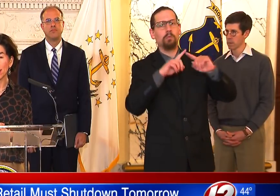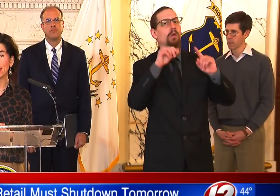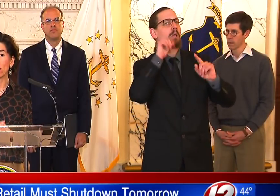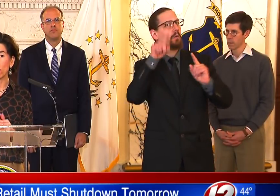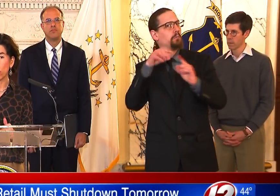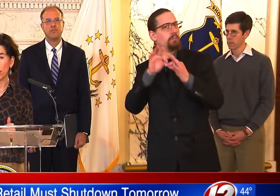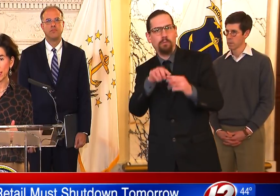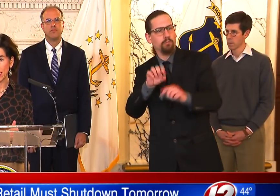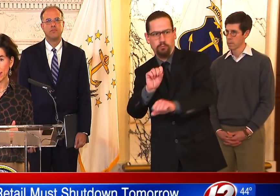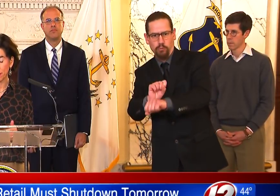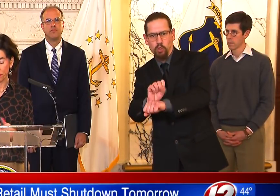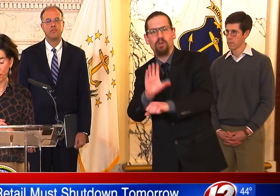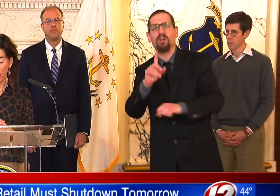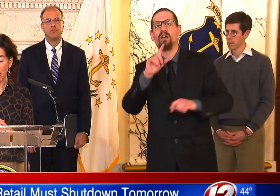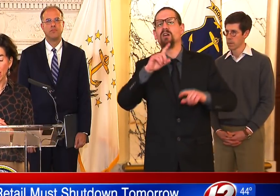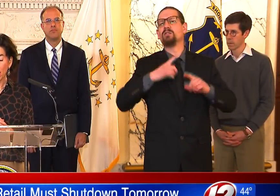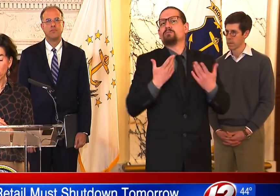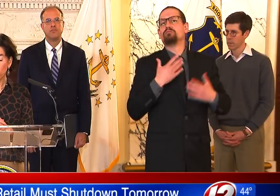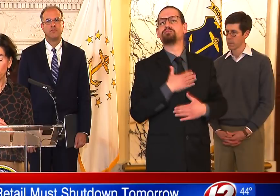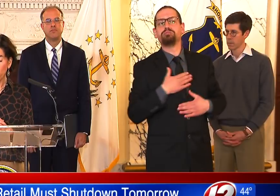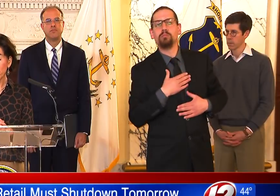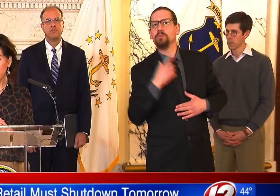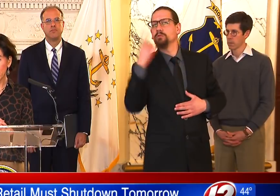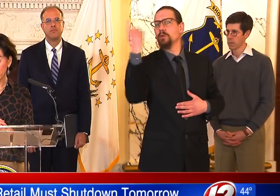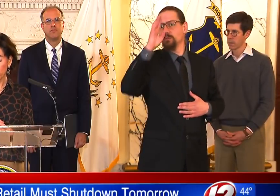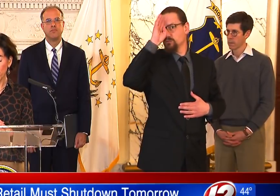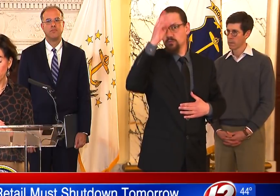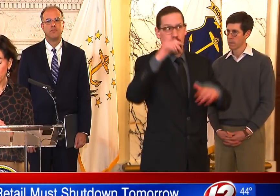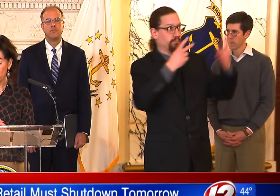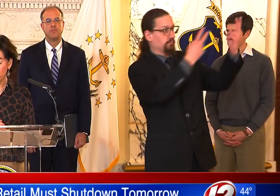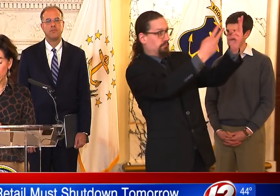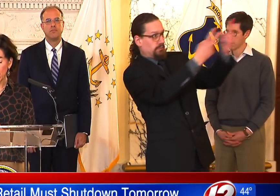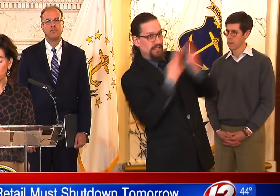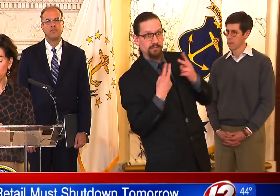ANY MODE OF TRANSPORTATION AFTER VISITING ANY OTHER STATE FOR A NONWORK RELATED PURPOSE MUST SELF-QUARANTINE.